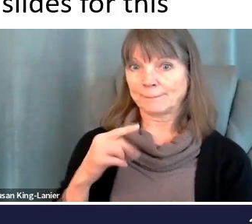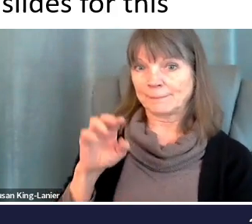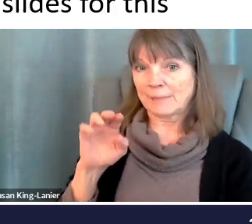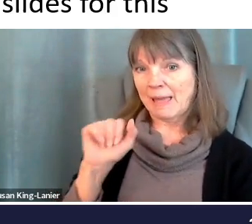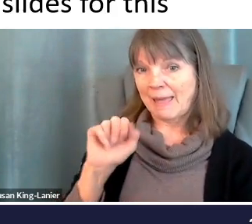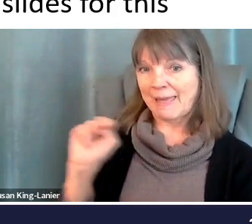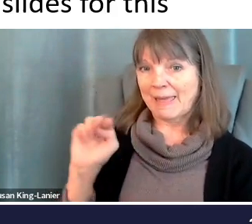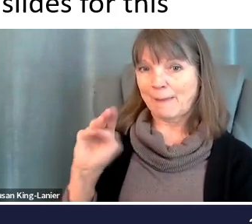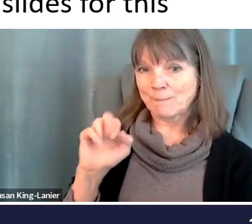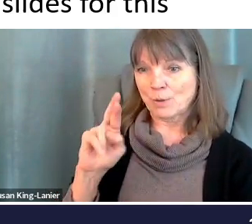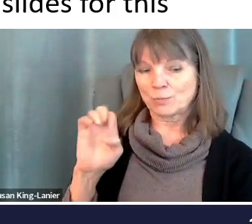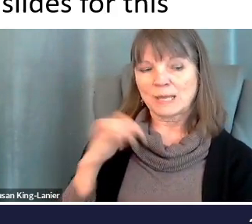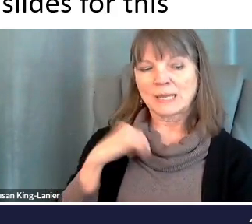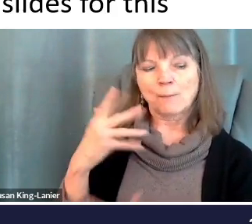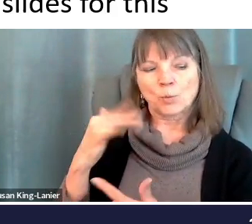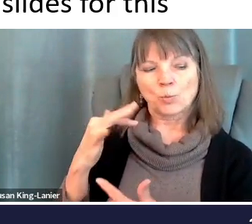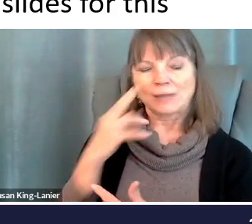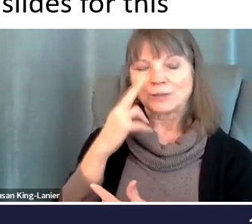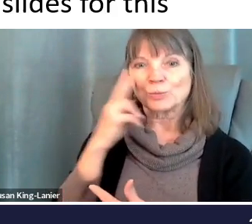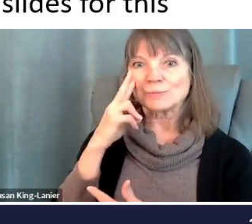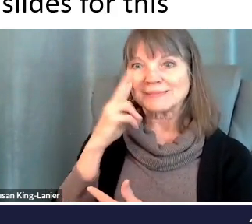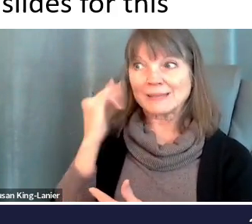I'm going to give just a second to see if we have any more come in.